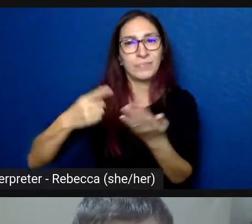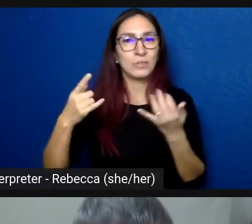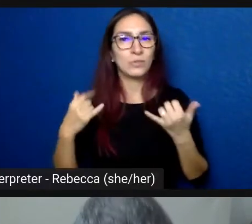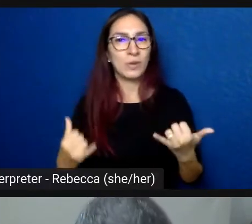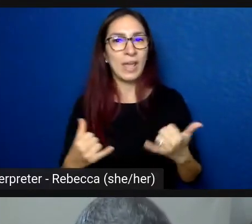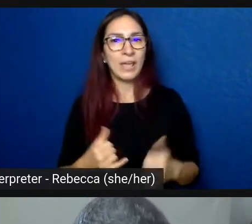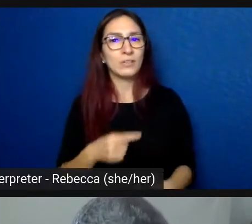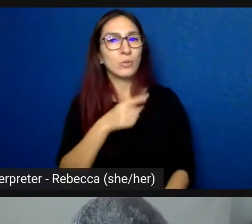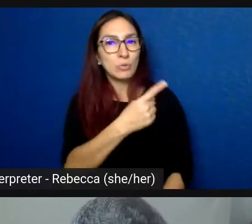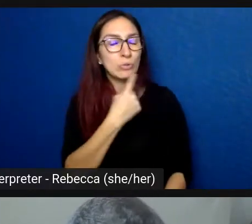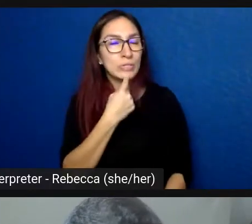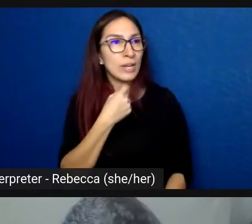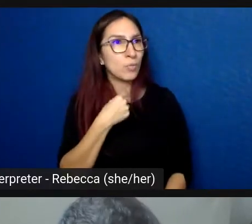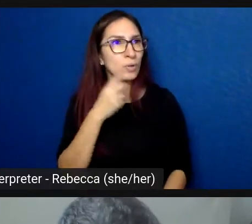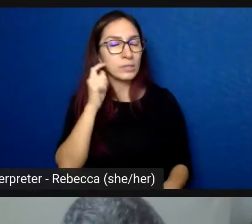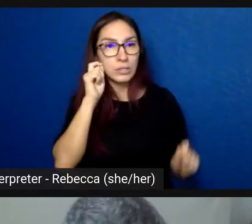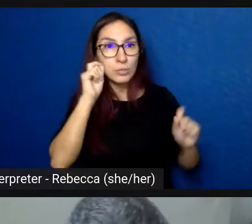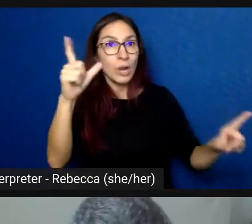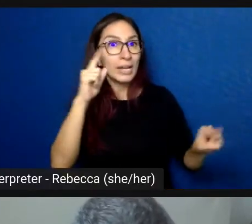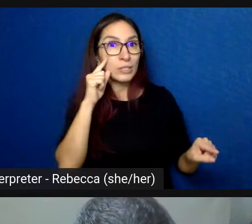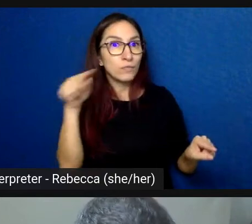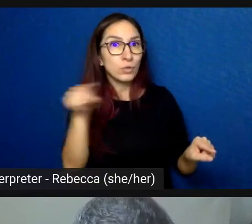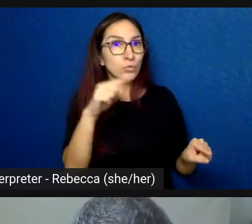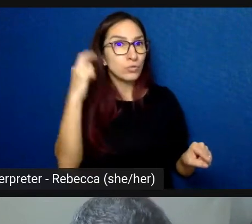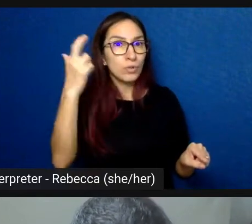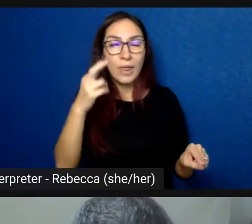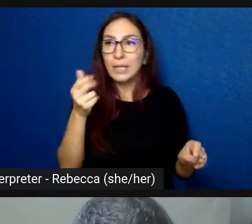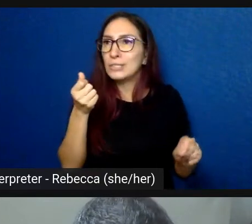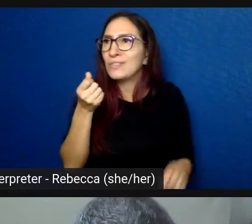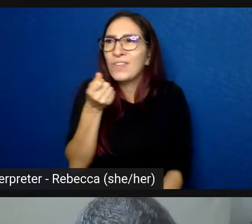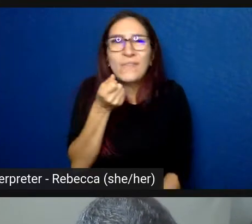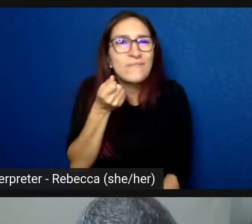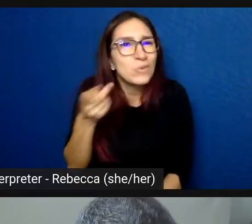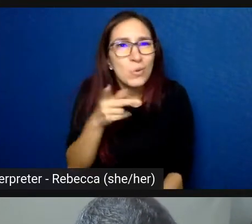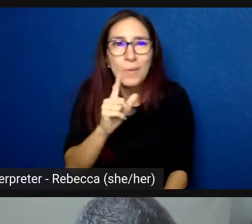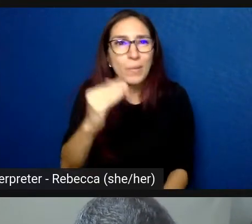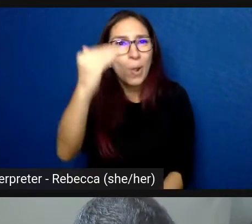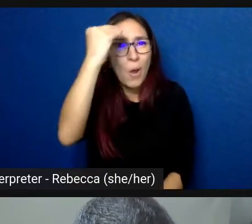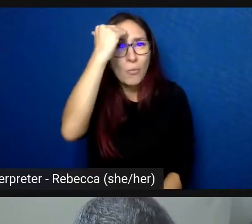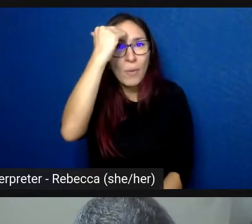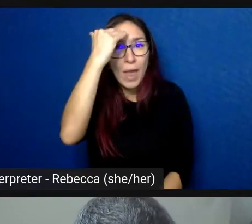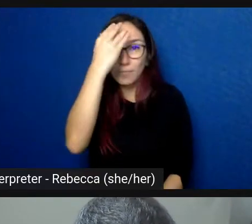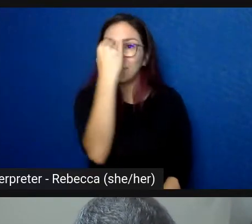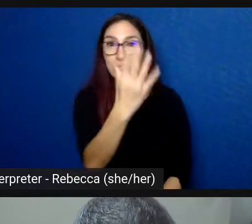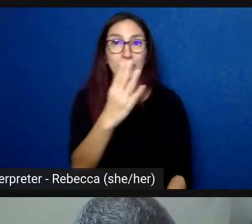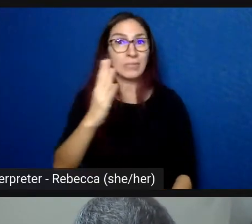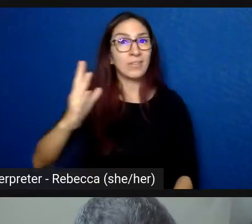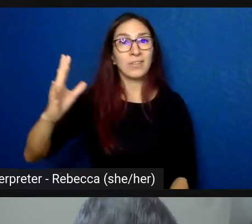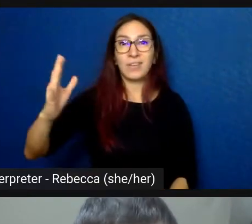to see that so few people are aware, I was one of those people up until two years ago.